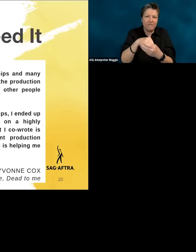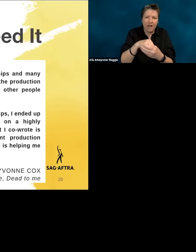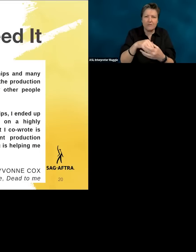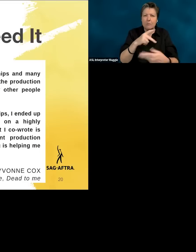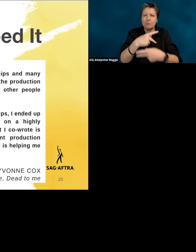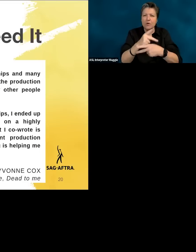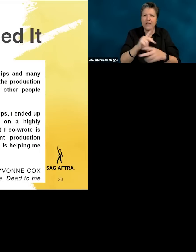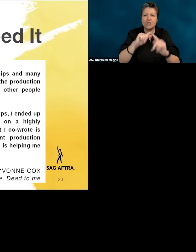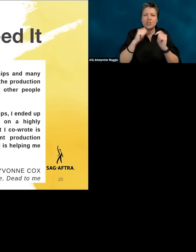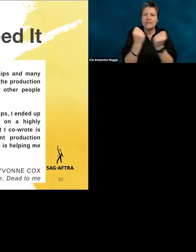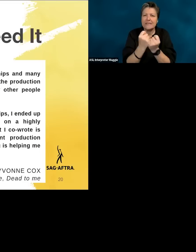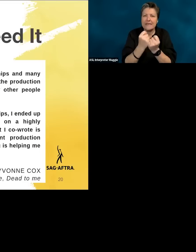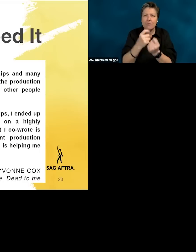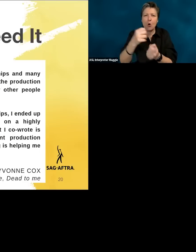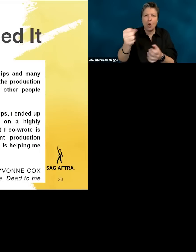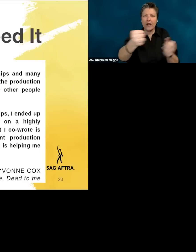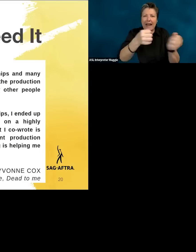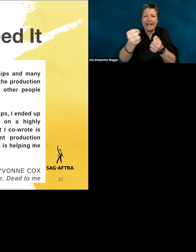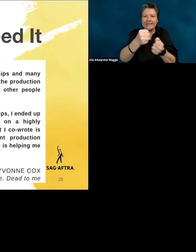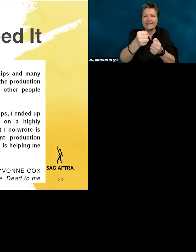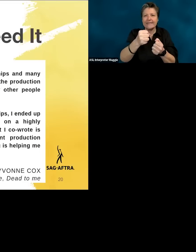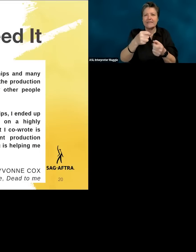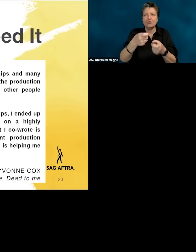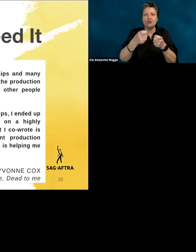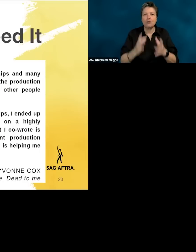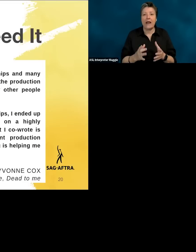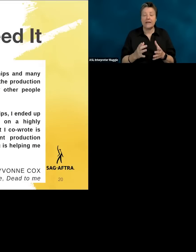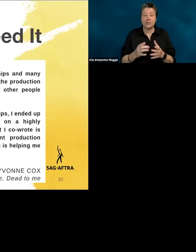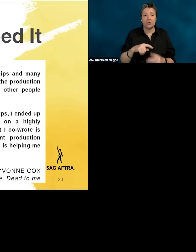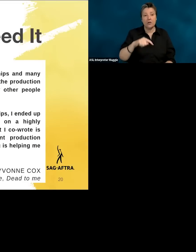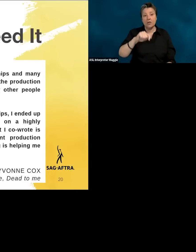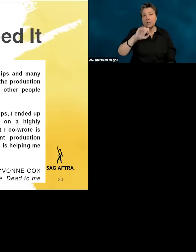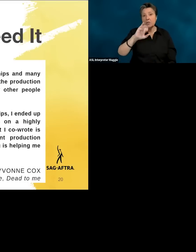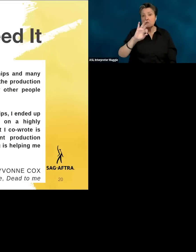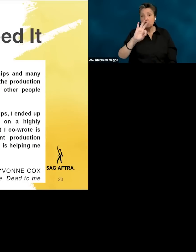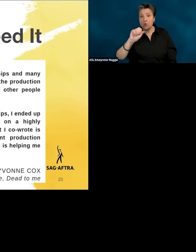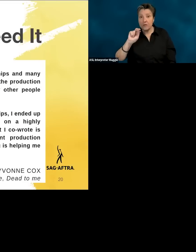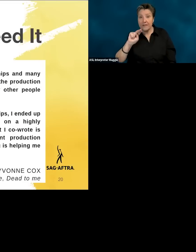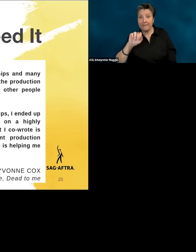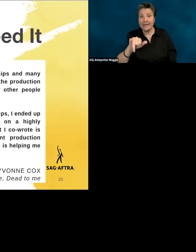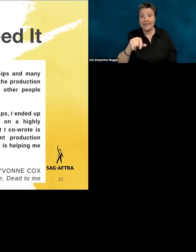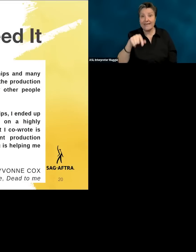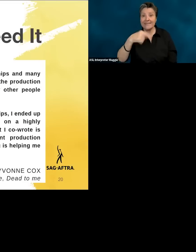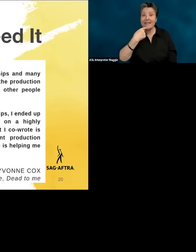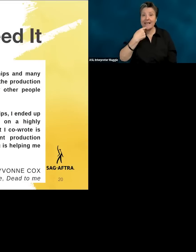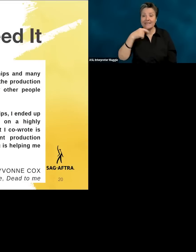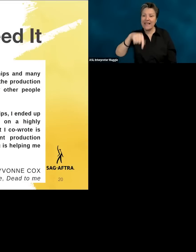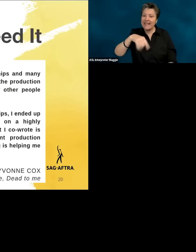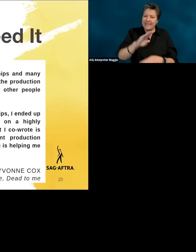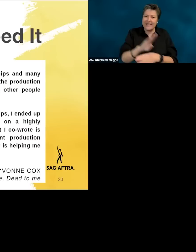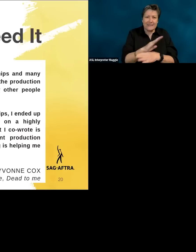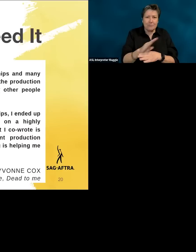So here's what our client Tiffany has to share, this business is all about relationships and many times we miss opportunities